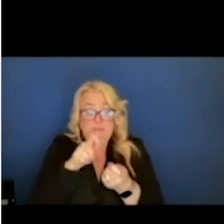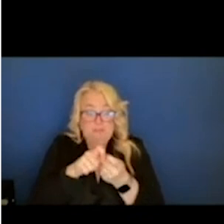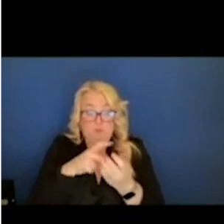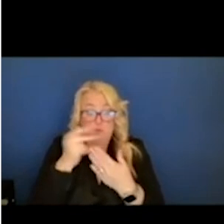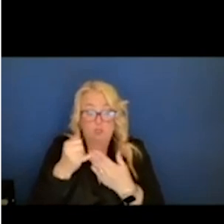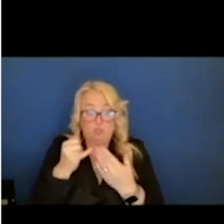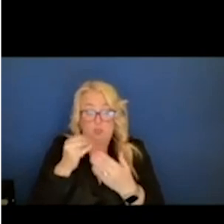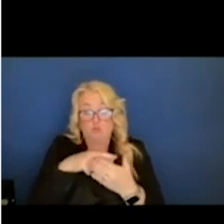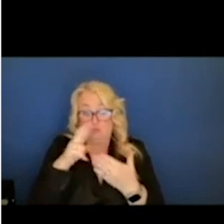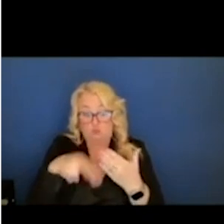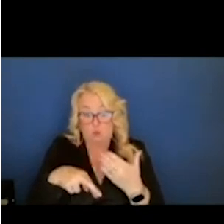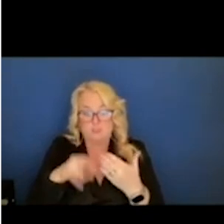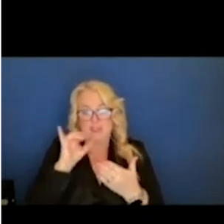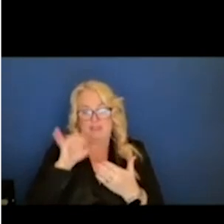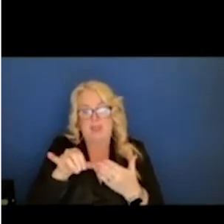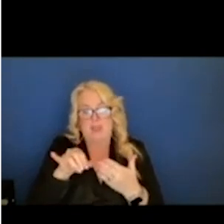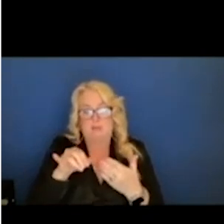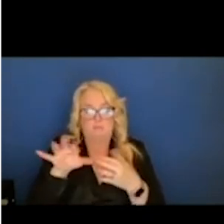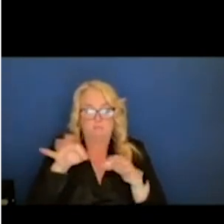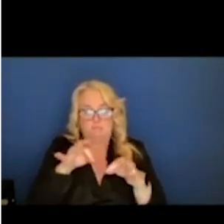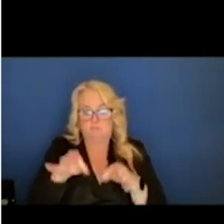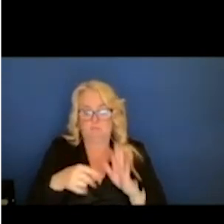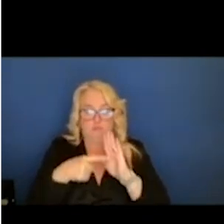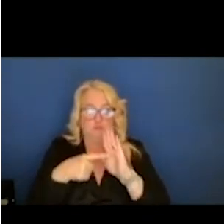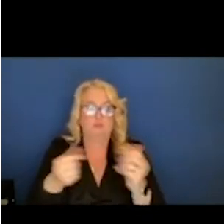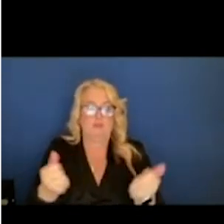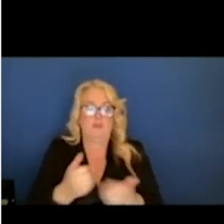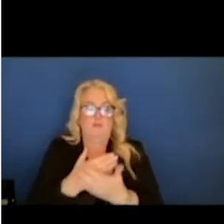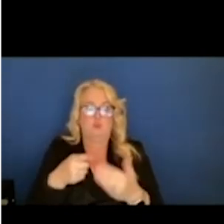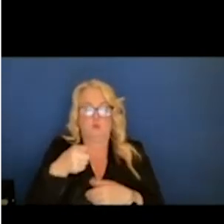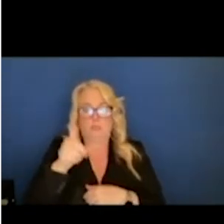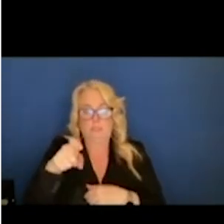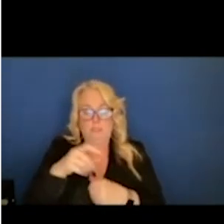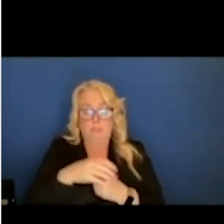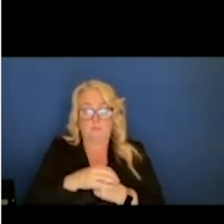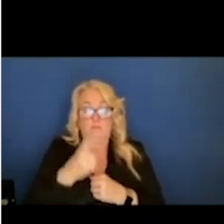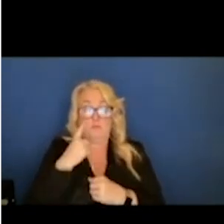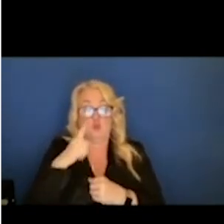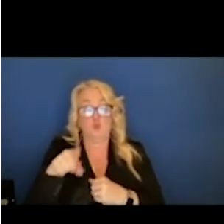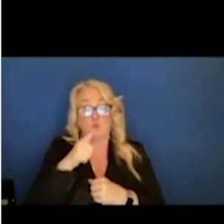this section has everything you need. For those interested in contractor-specific